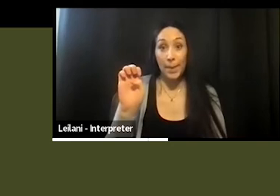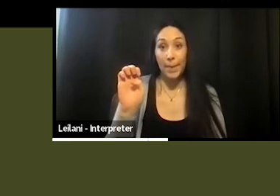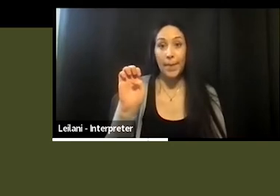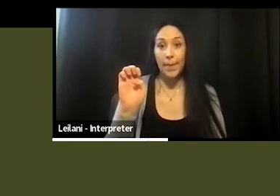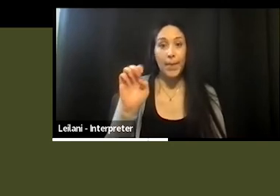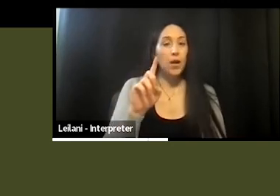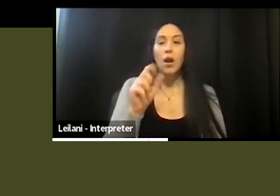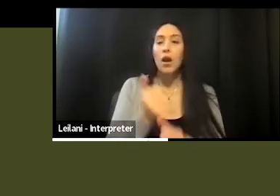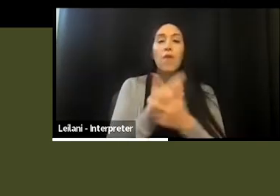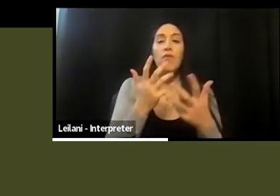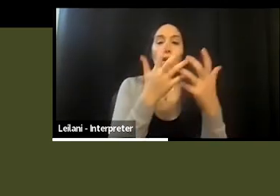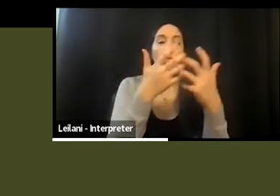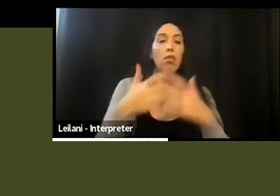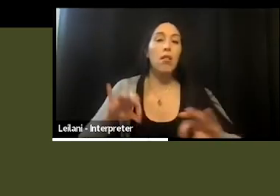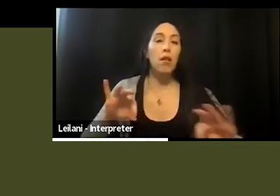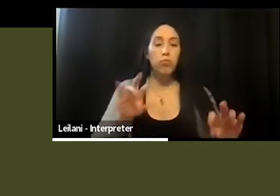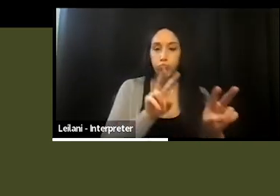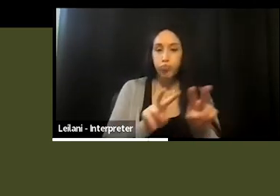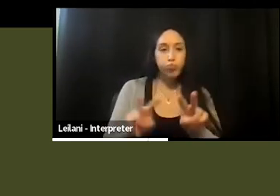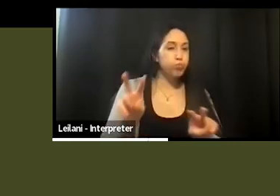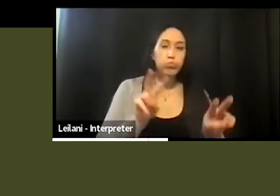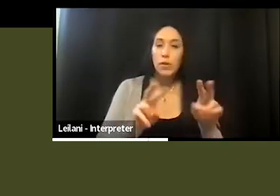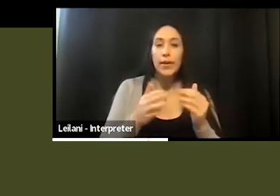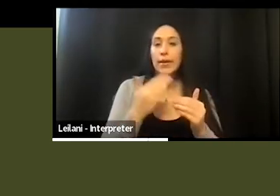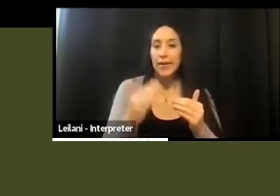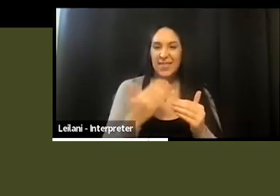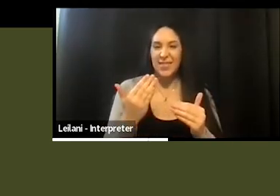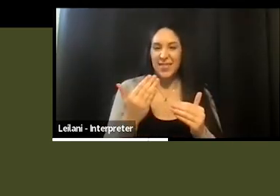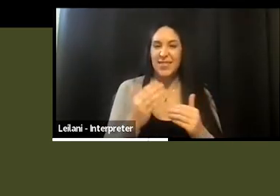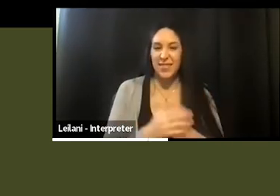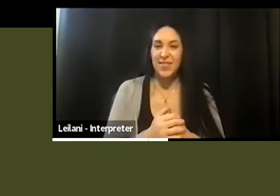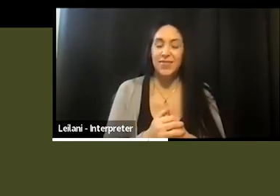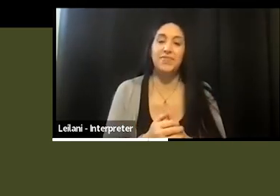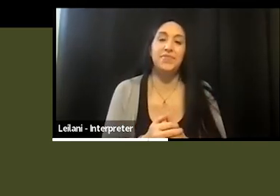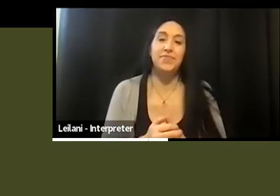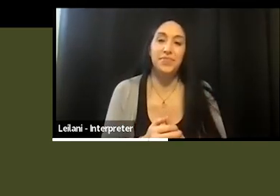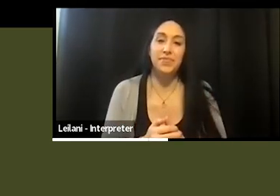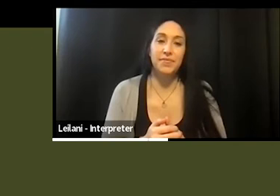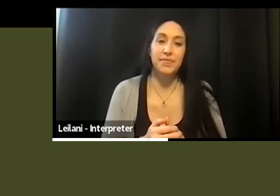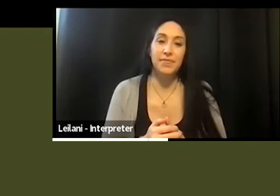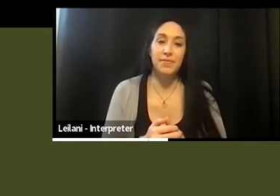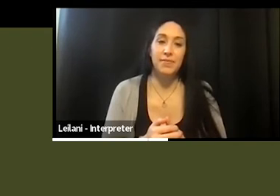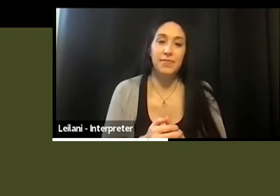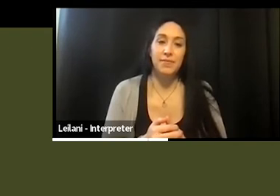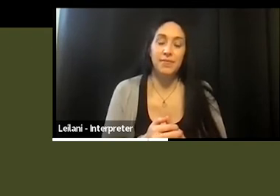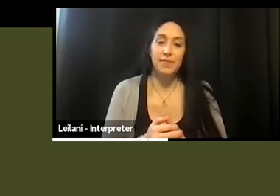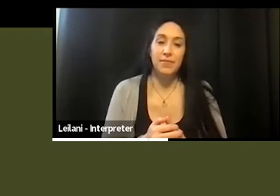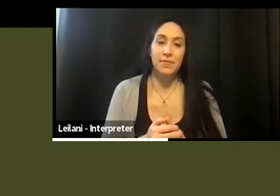all of that accessibility will be in the final product that we make so it is intentional.